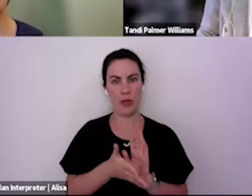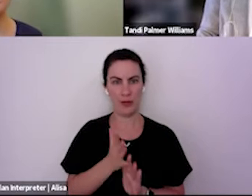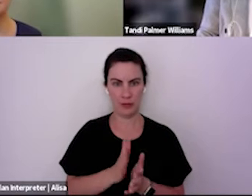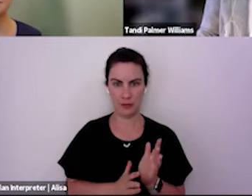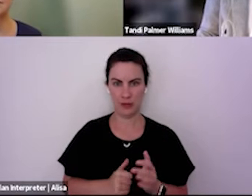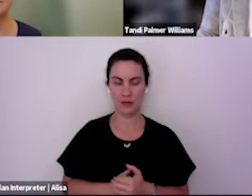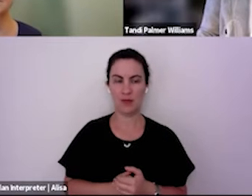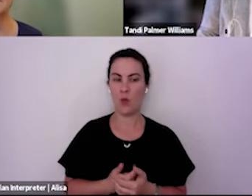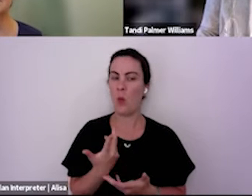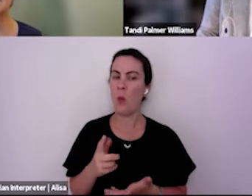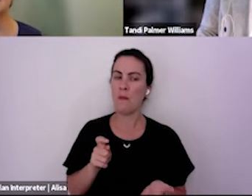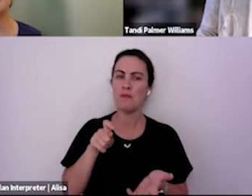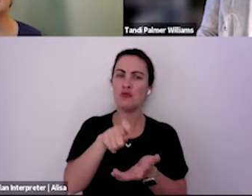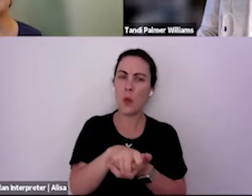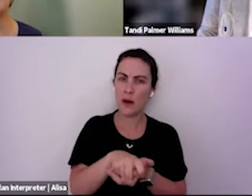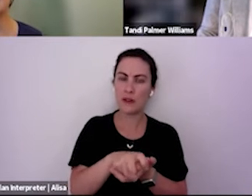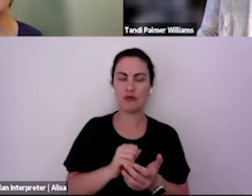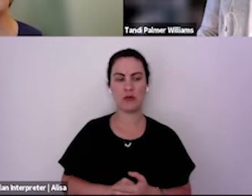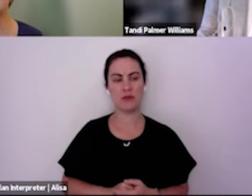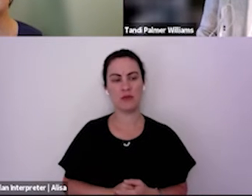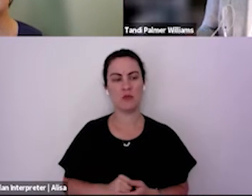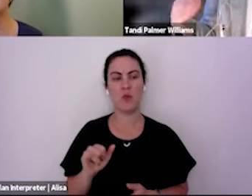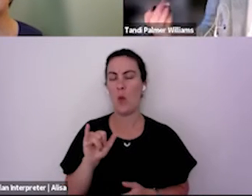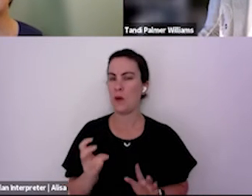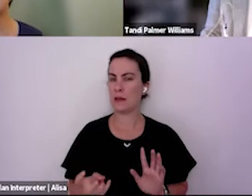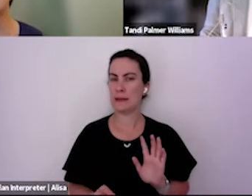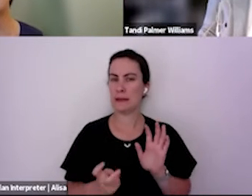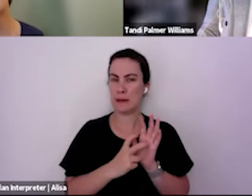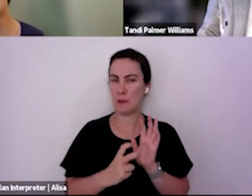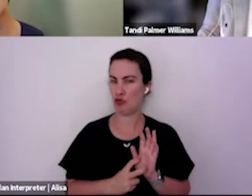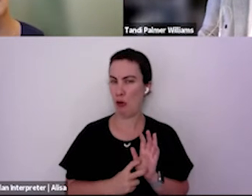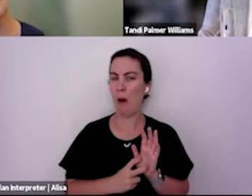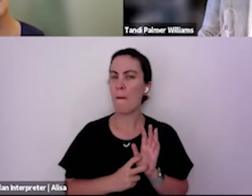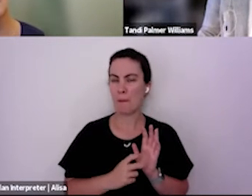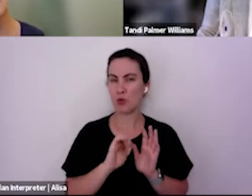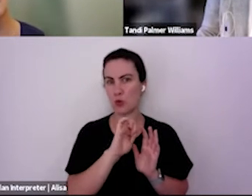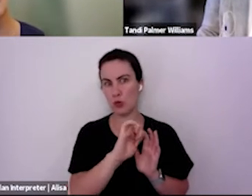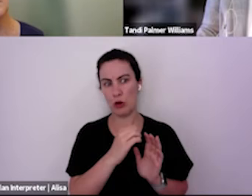Subscribing to platforms or subscribing to programs that include digital experiences.